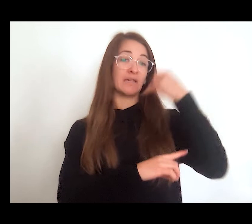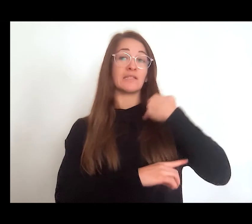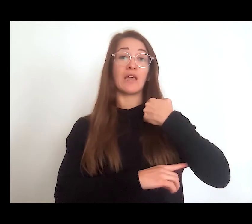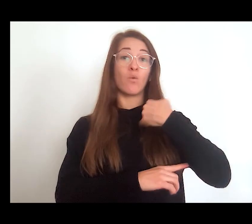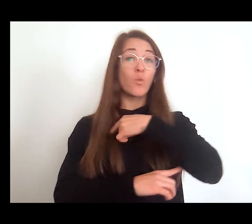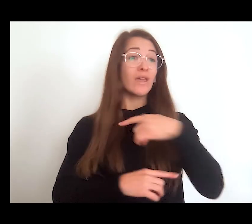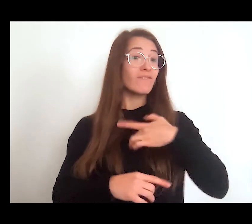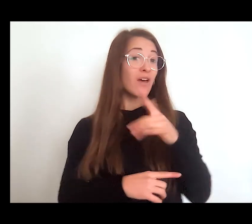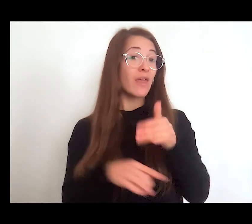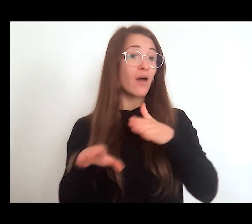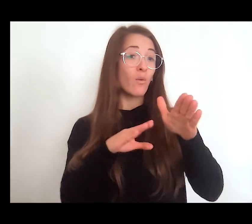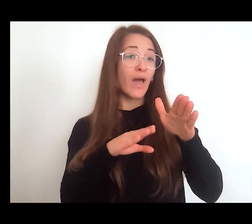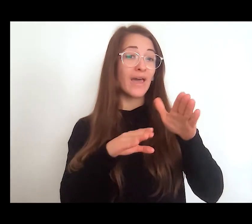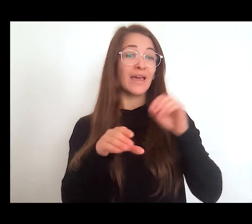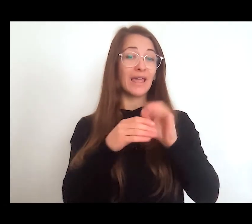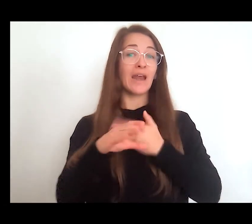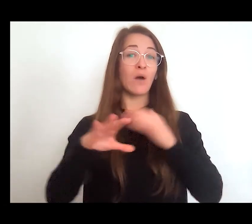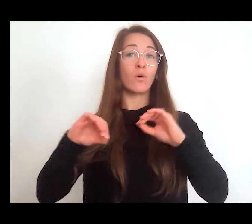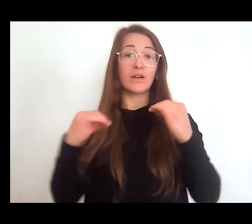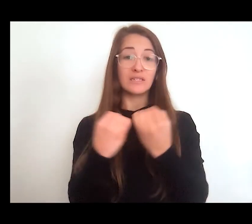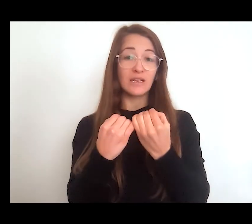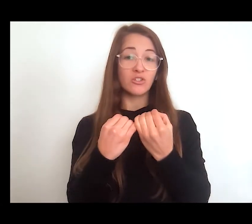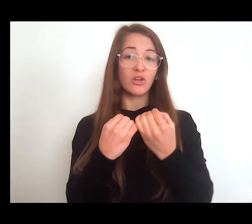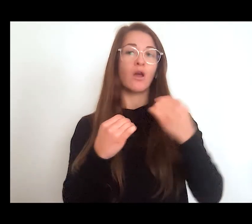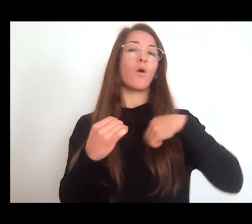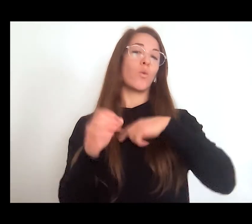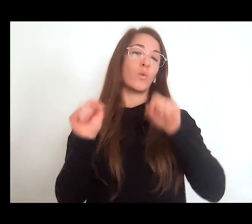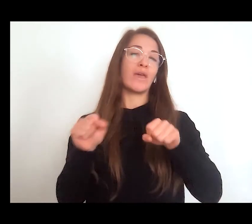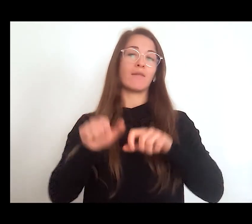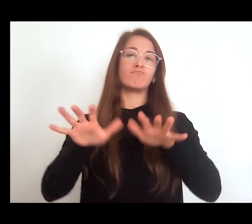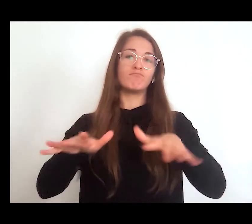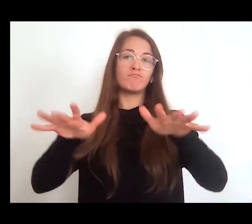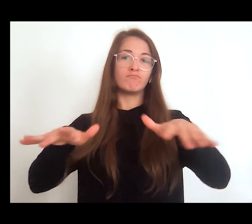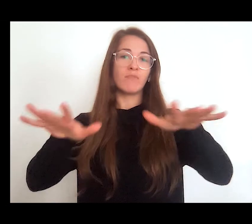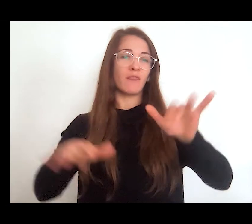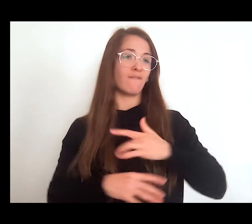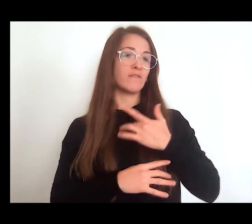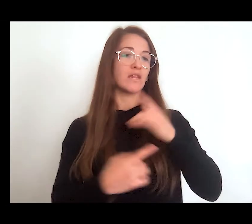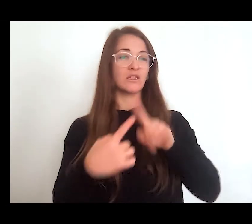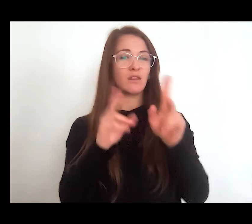APPRECIATE EACH OTHER. WE ARE ALL HERE FOR THE SAME GOAL. IF WE FEEL THAT WAY WITHIN OUR ORGANIZATION, WE CAN SPREAD THAT